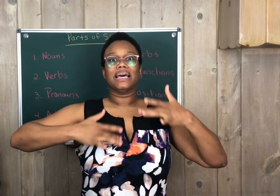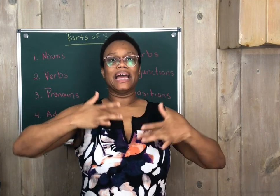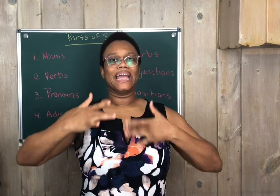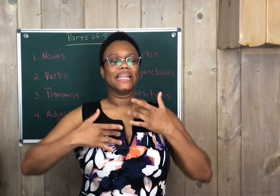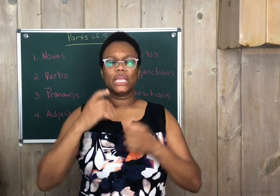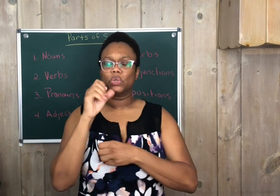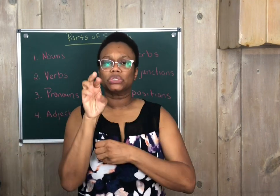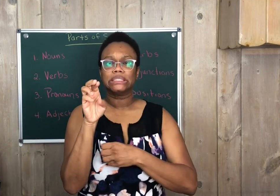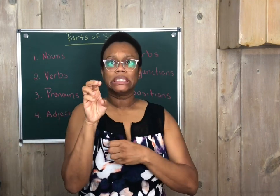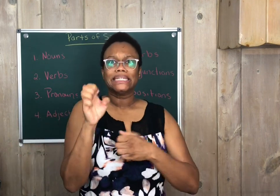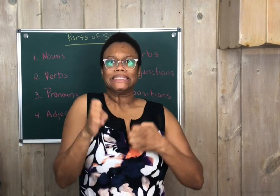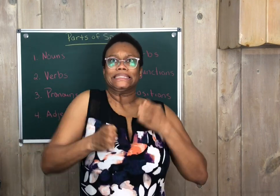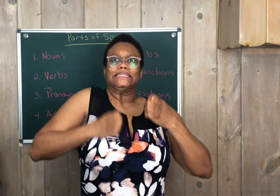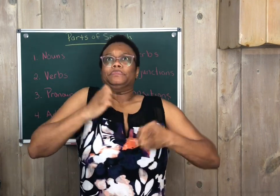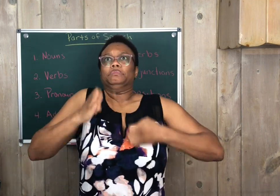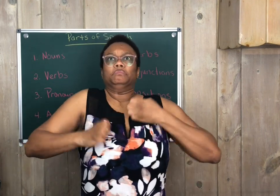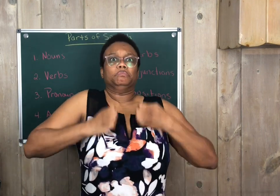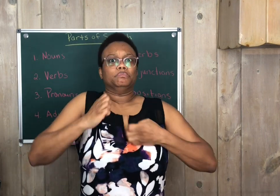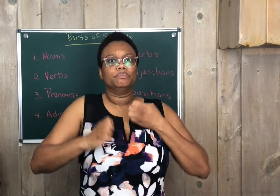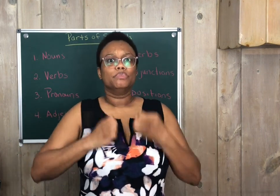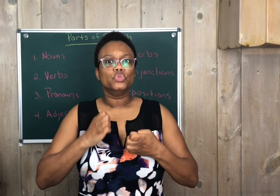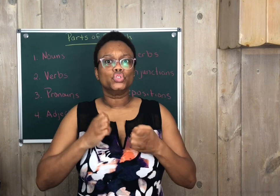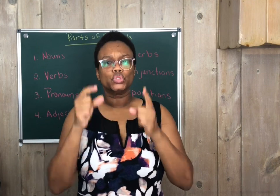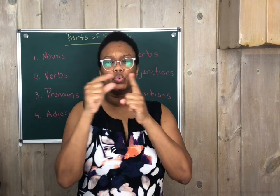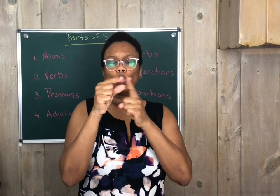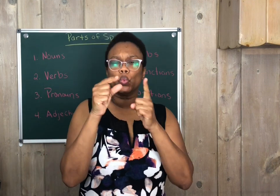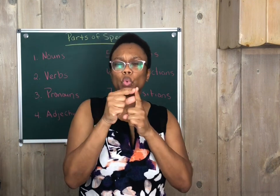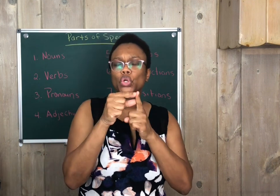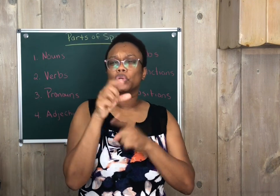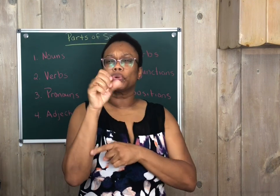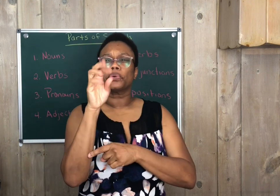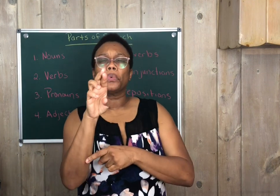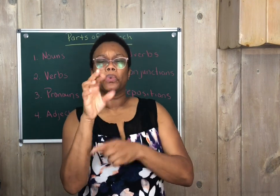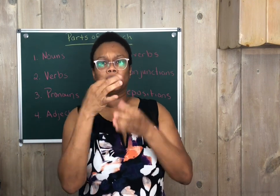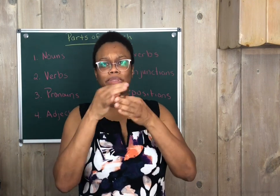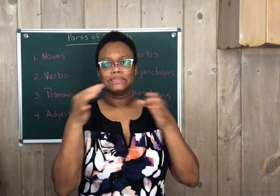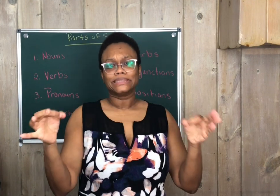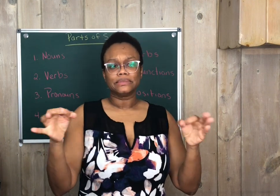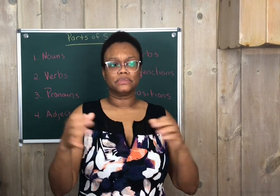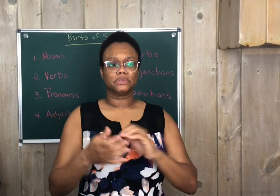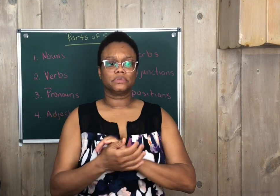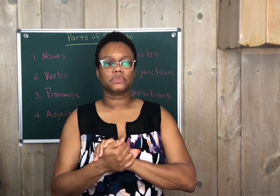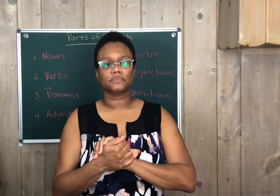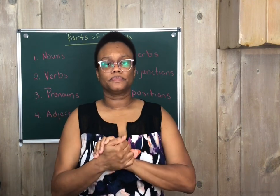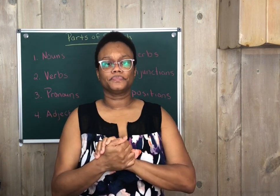Again that adds to the excitement and emotion of the word or the sentence now